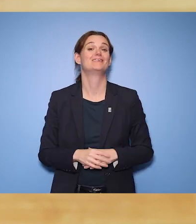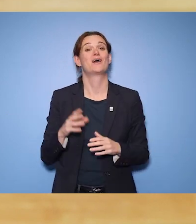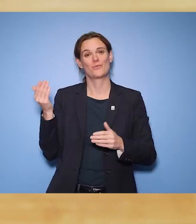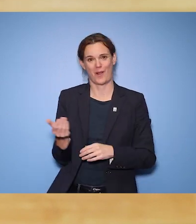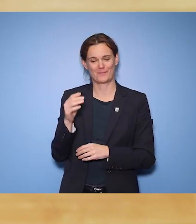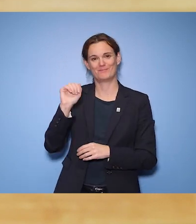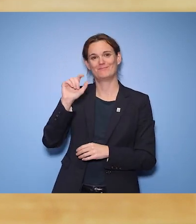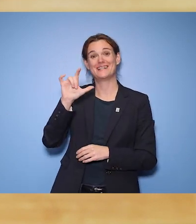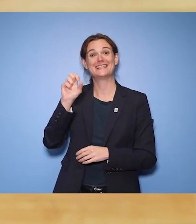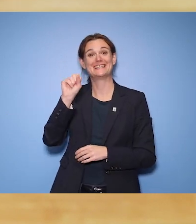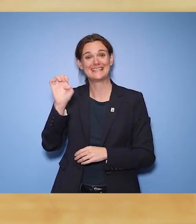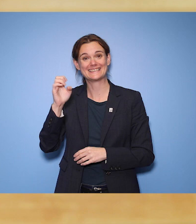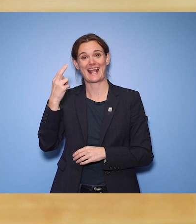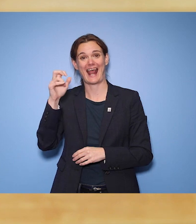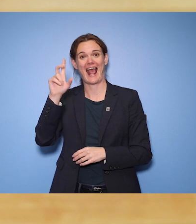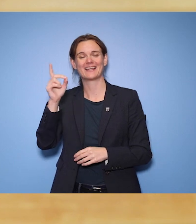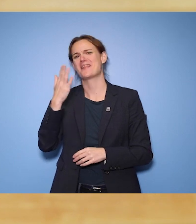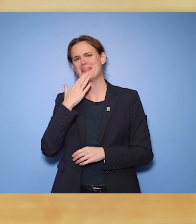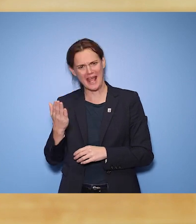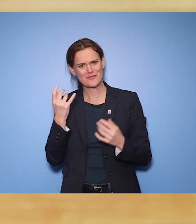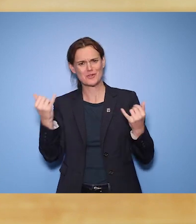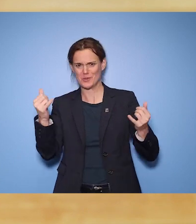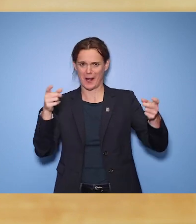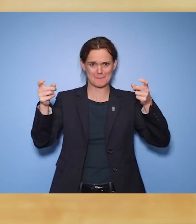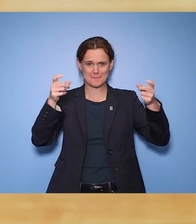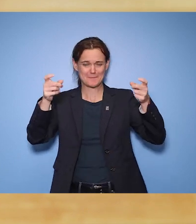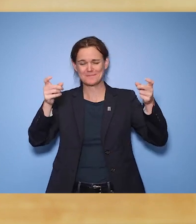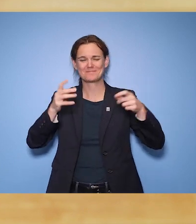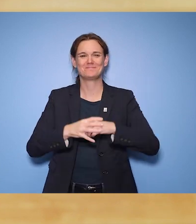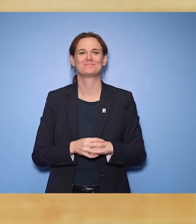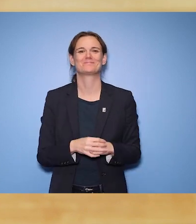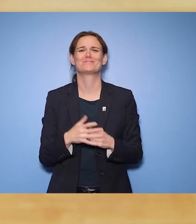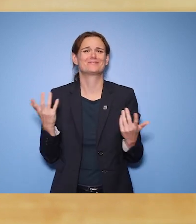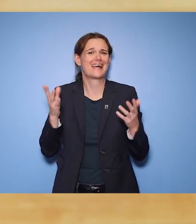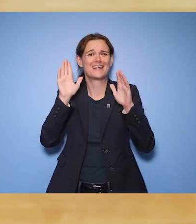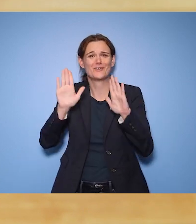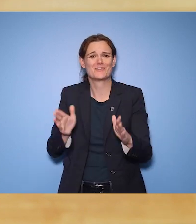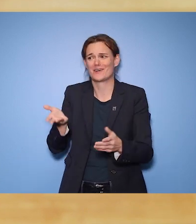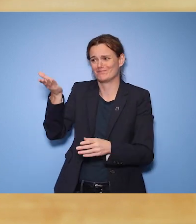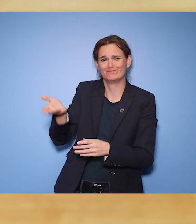and thank Alyse Hand for hosting today and it's wonderful to have an NSCC grad sharing